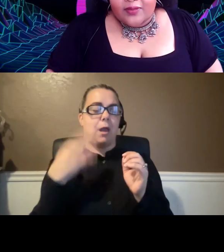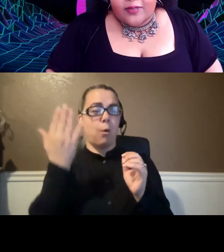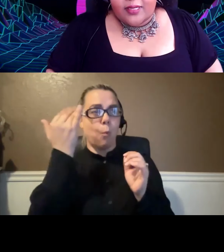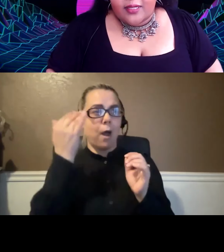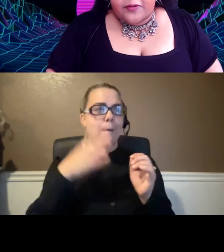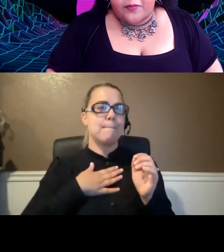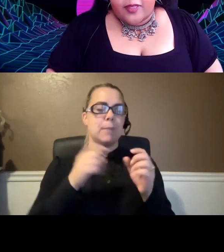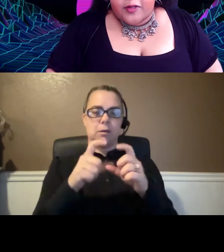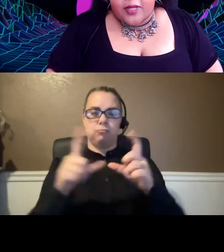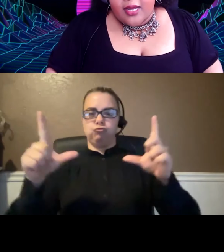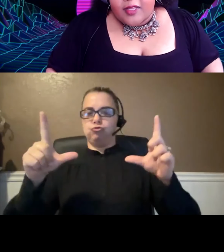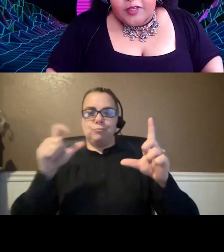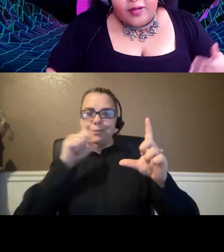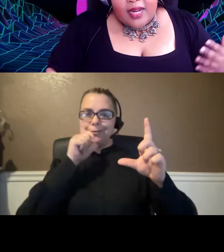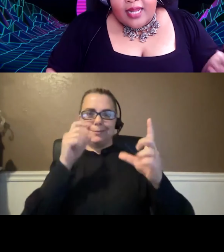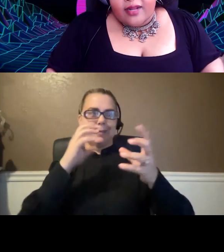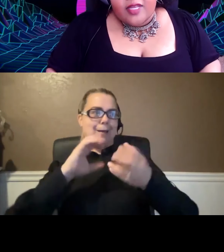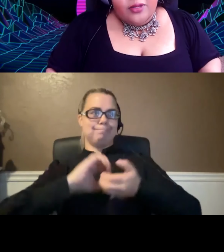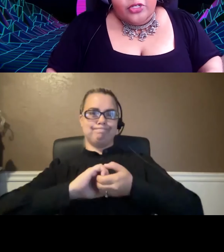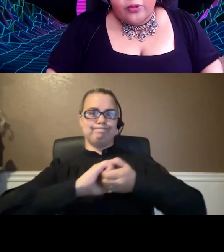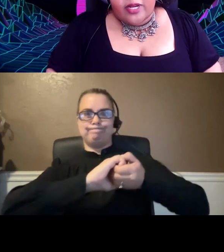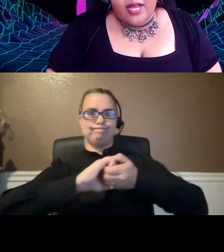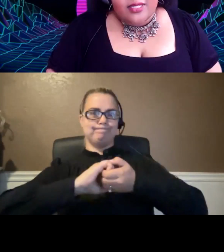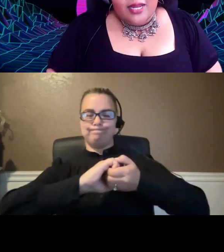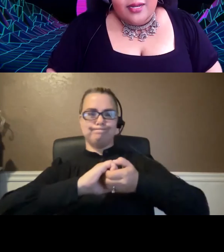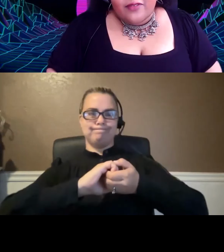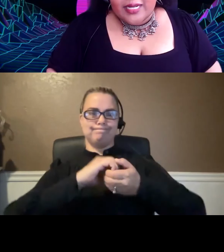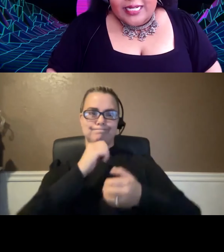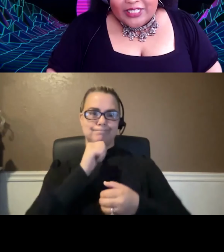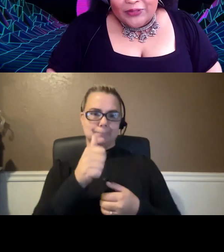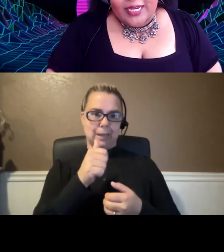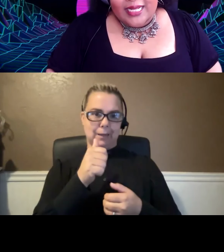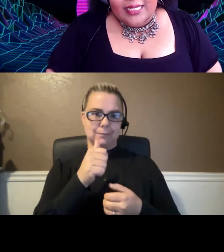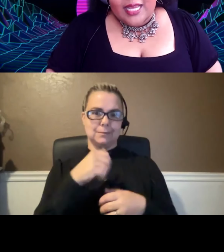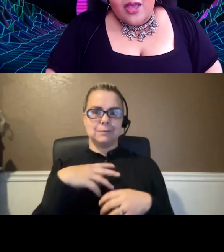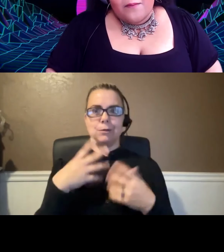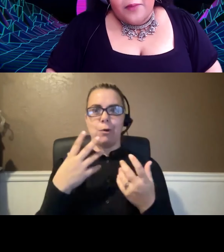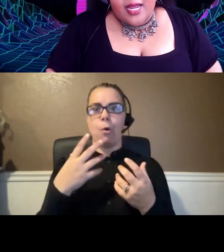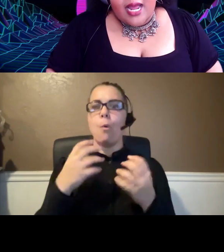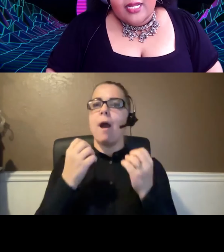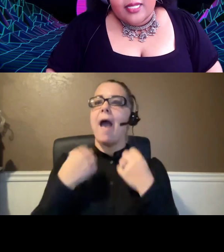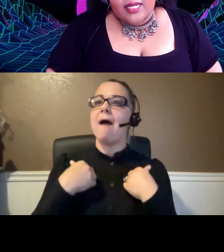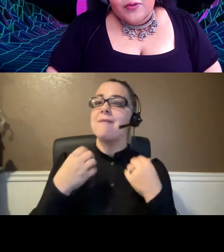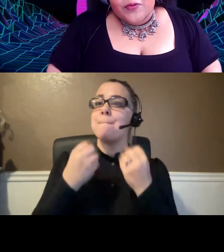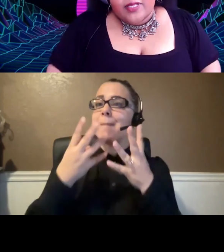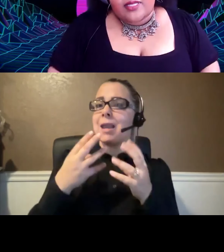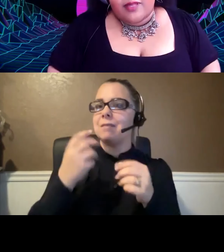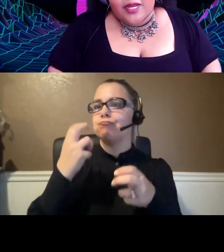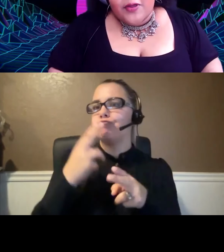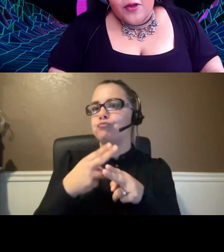with it. So a lot of these are shortcuts and not very good shortcuts. But I think with something,